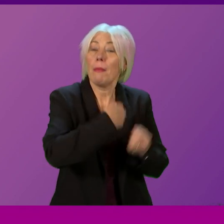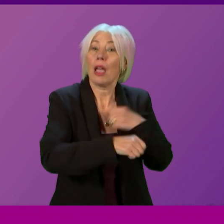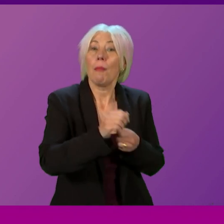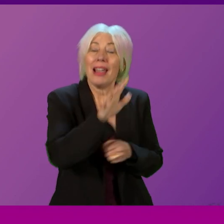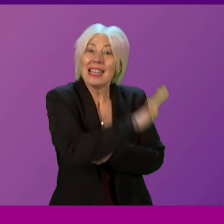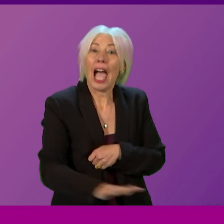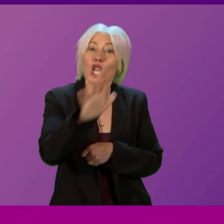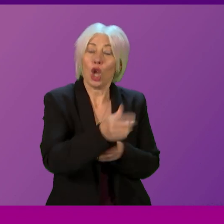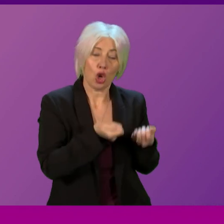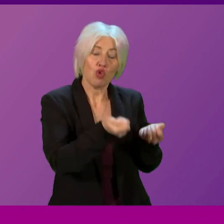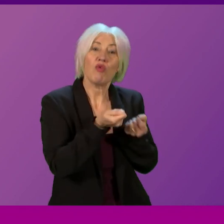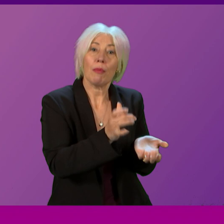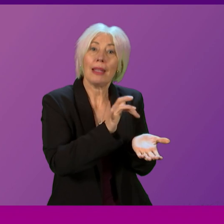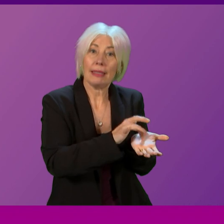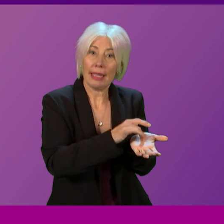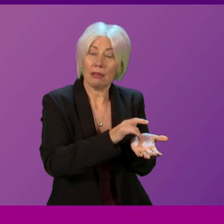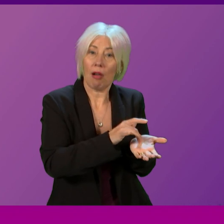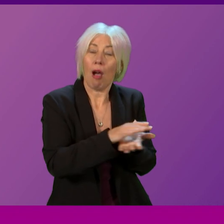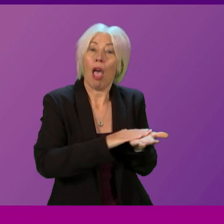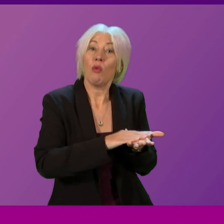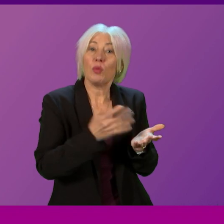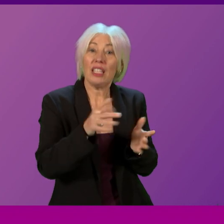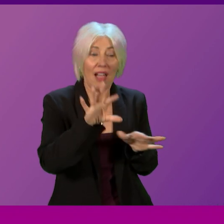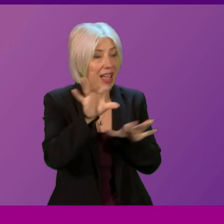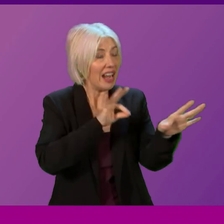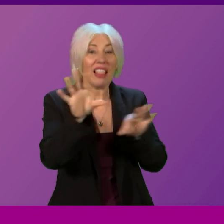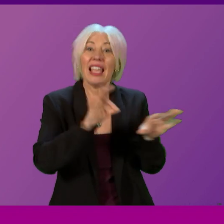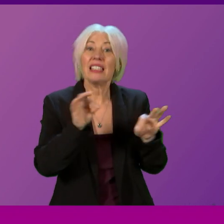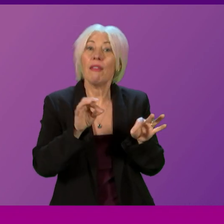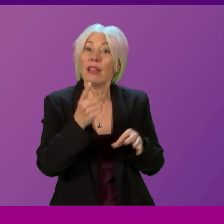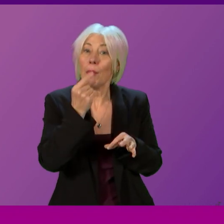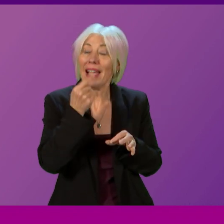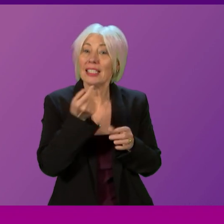We are building up the elective capacity of our NHS to treat more people.